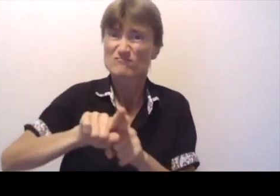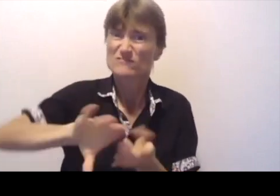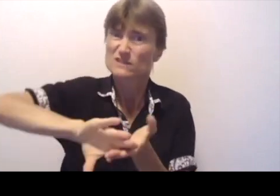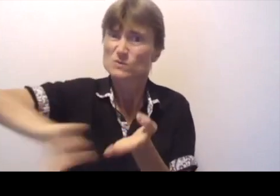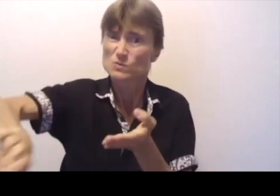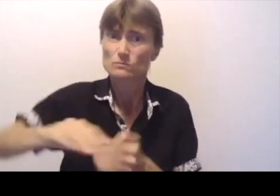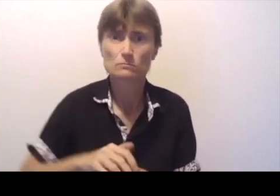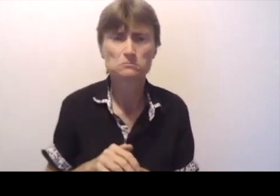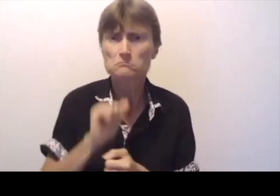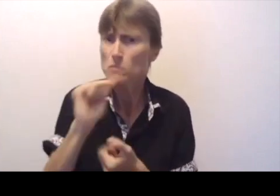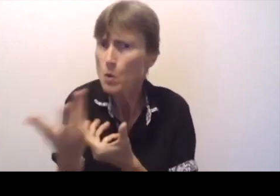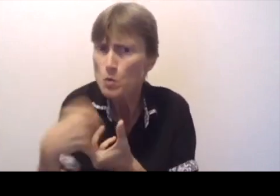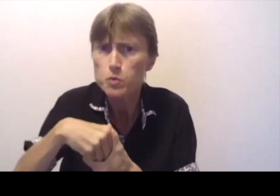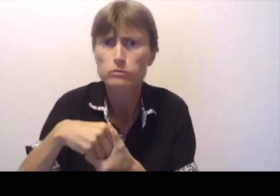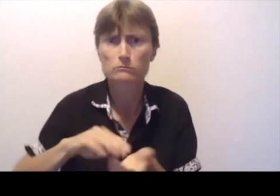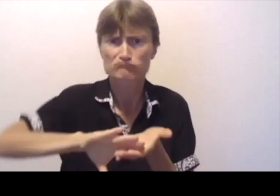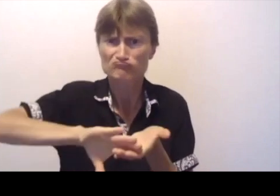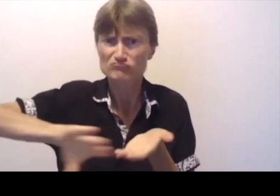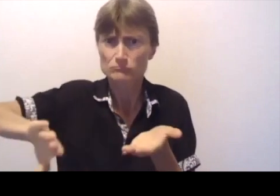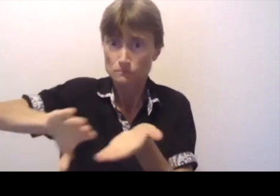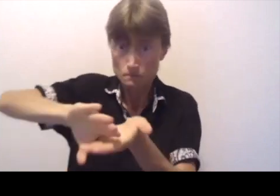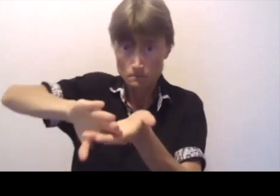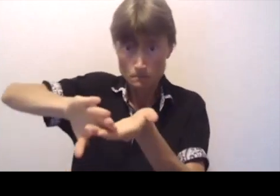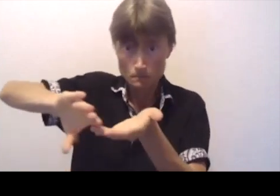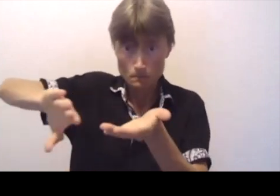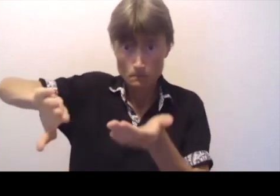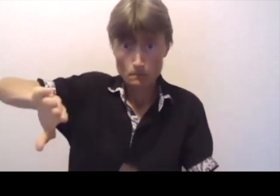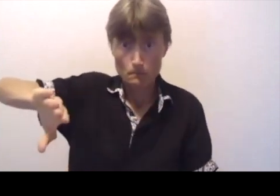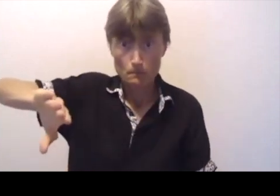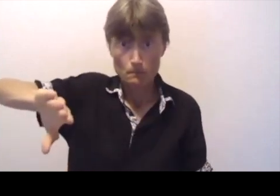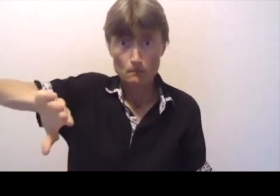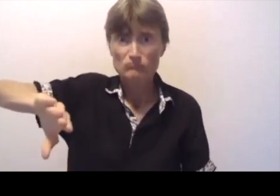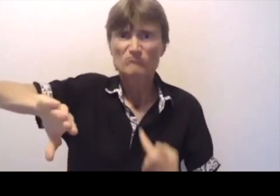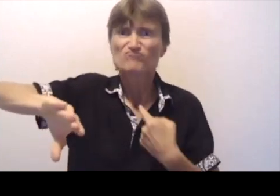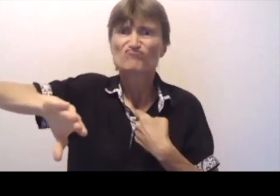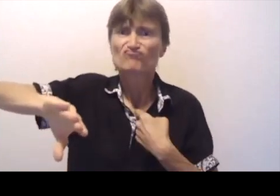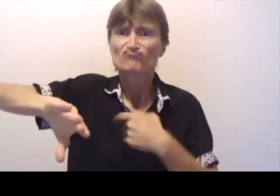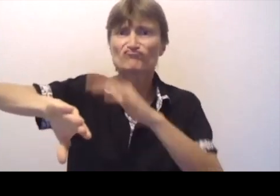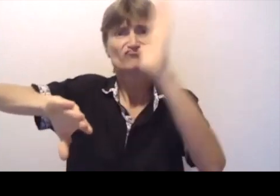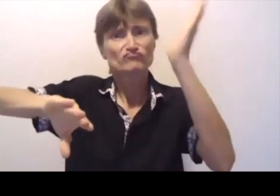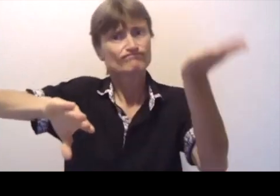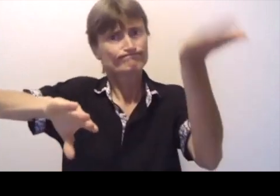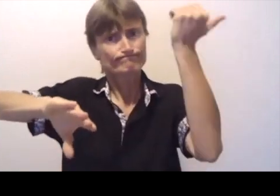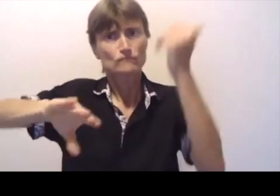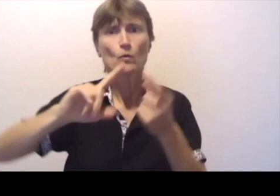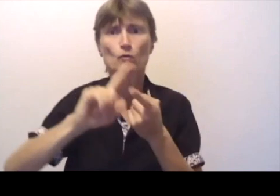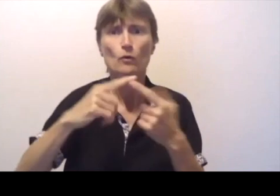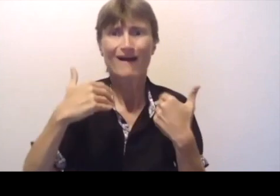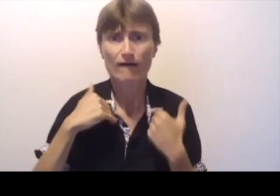and so our call to action is really to build on the canada emergency response benefit to serve as we know it